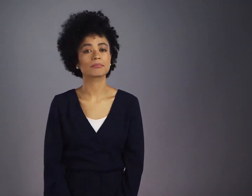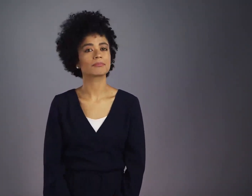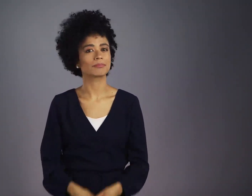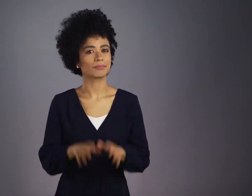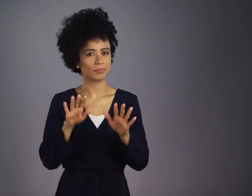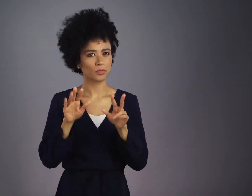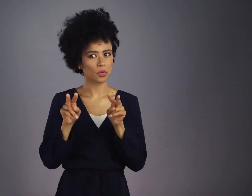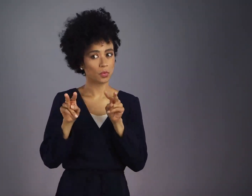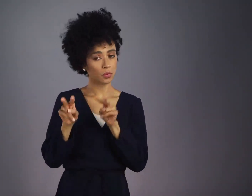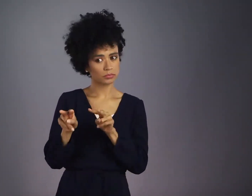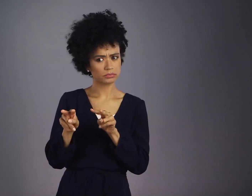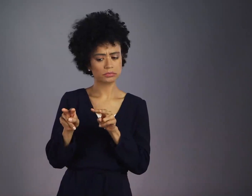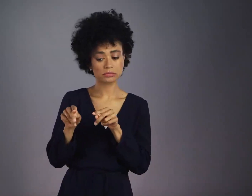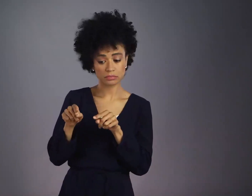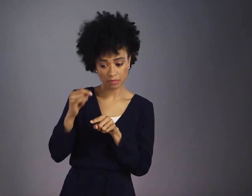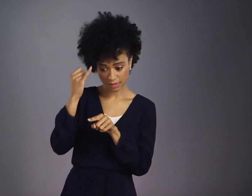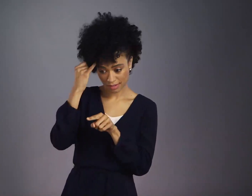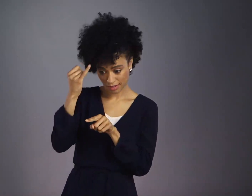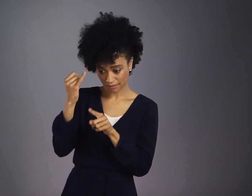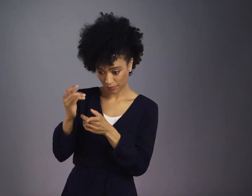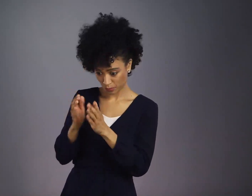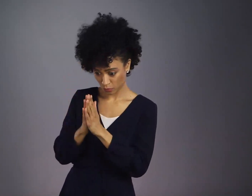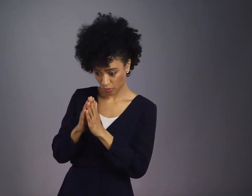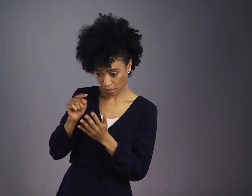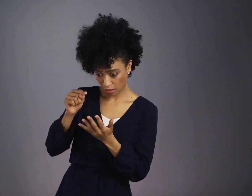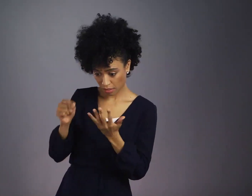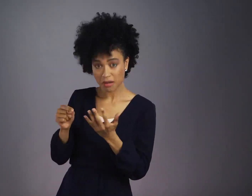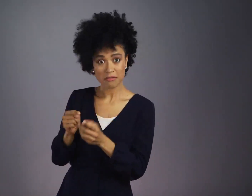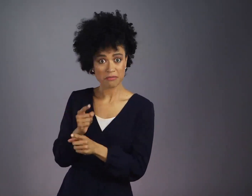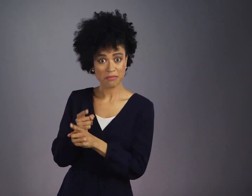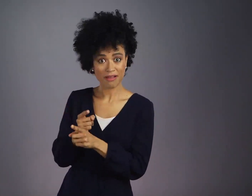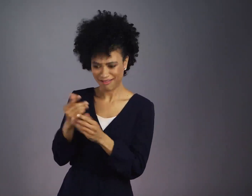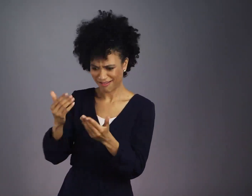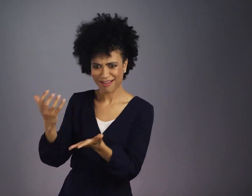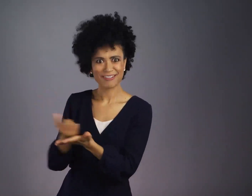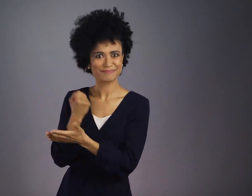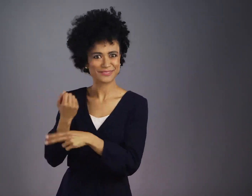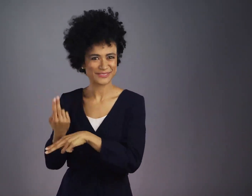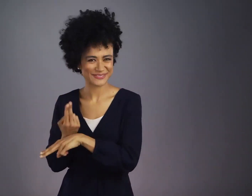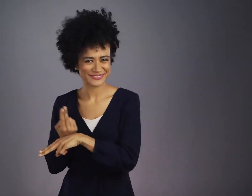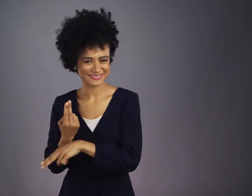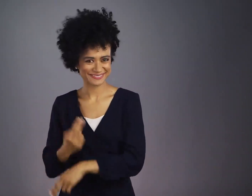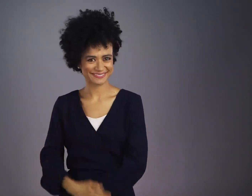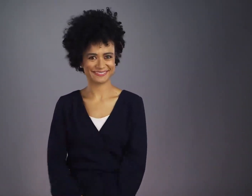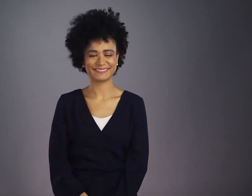Be quick to see where religious people are right. Make use of what they offer.